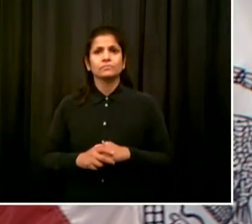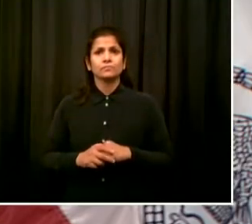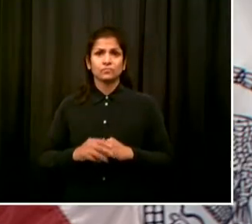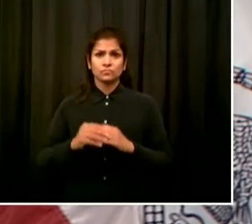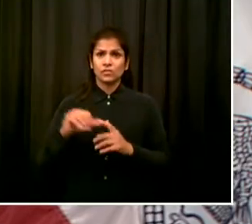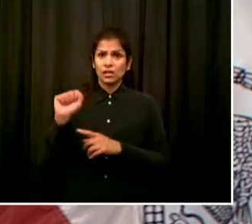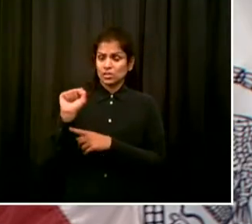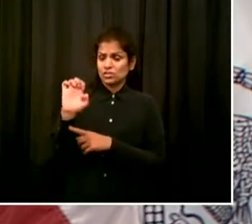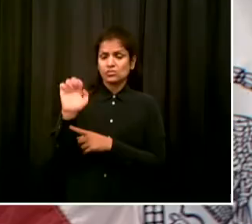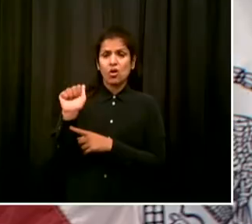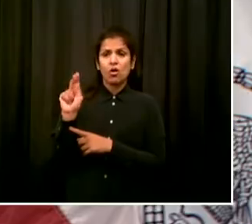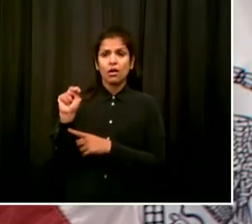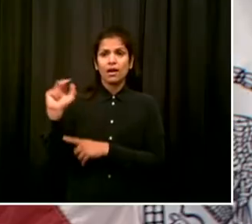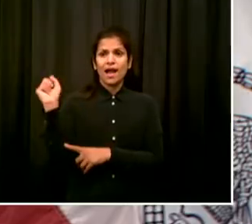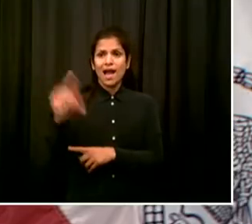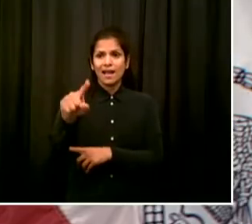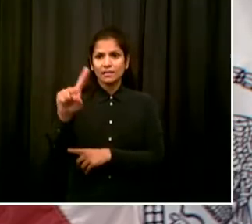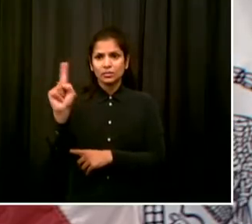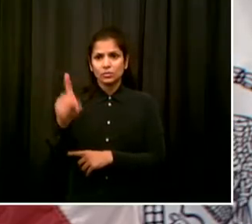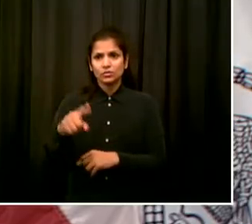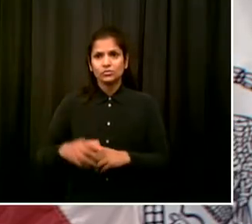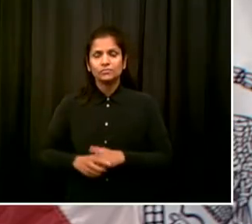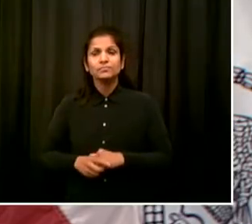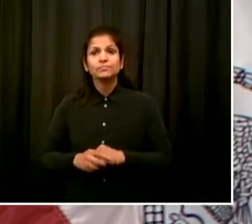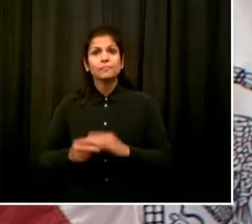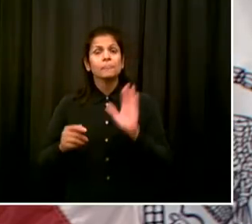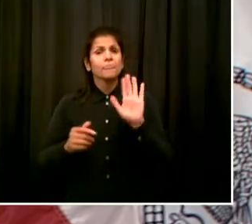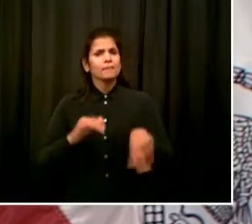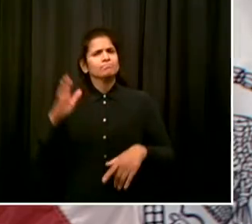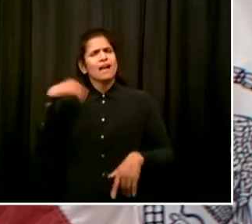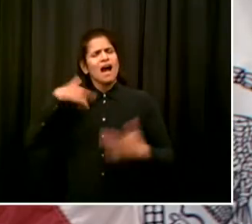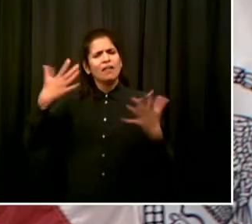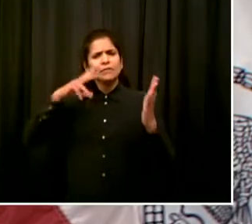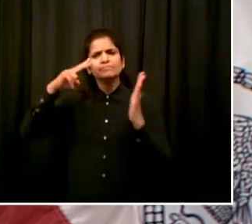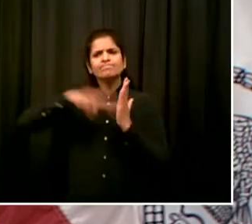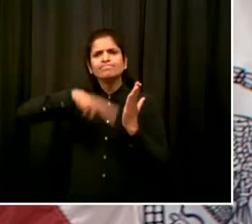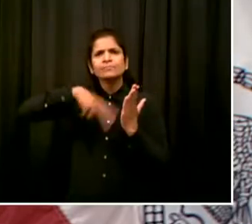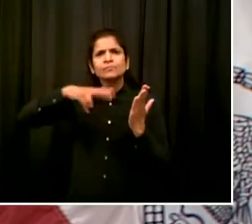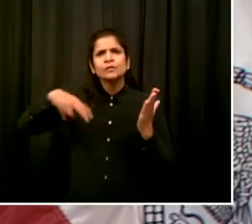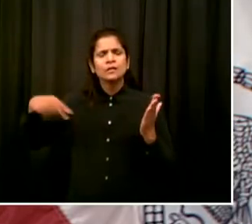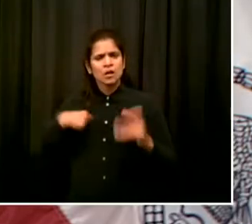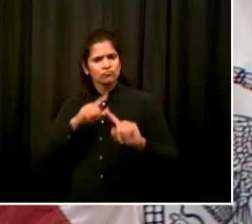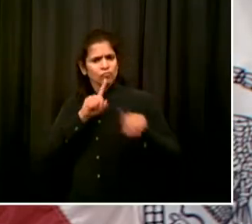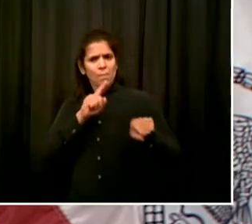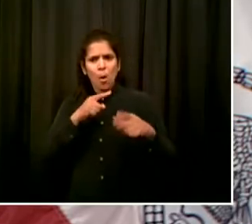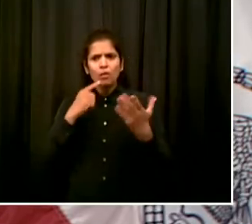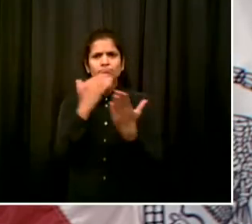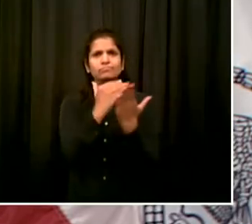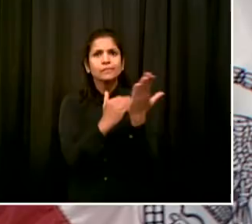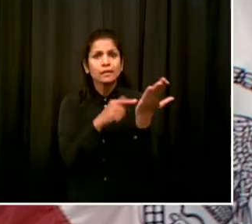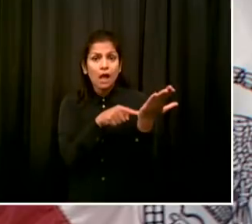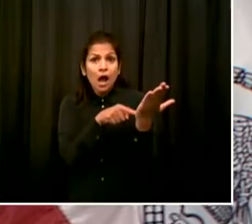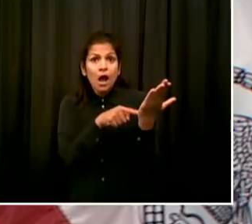BUDGET FOR 42 NINE DOLLARS WITH PERSONNEL